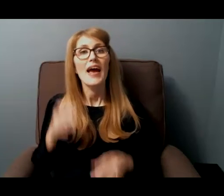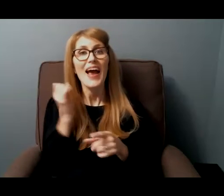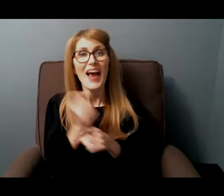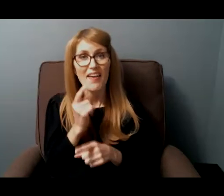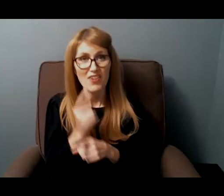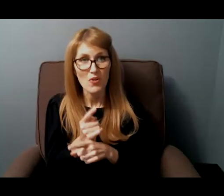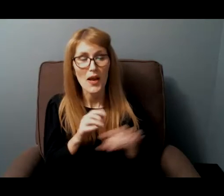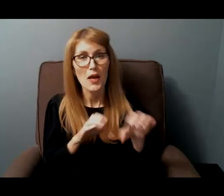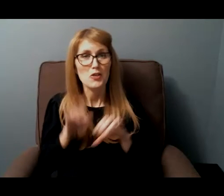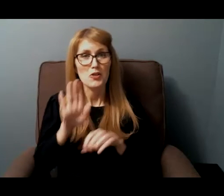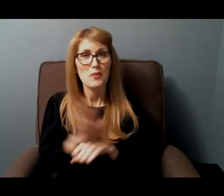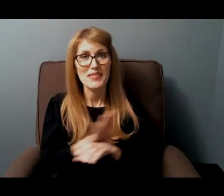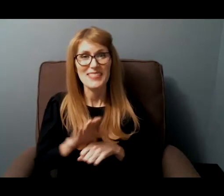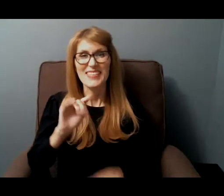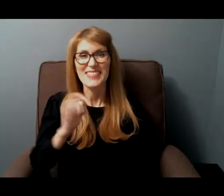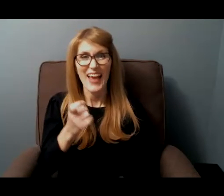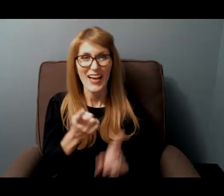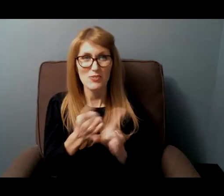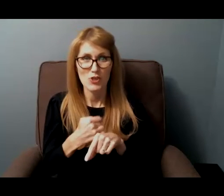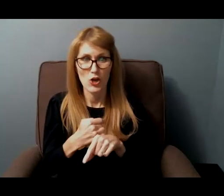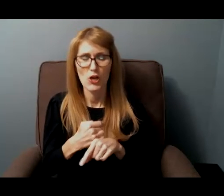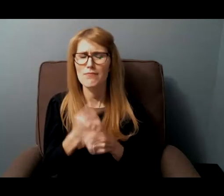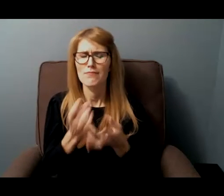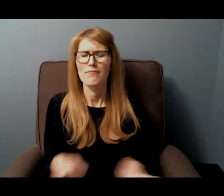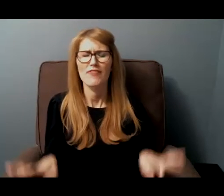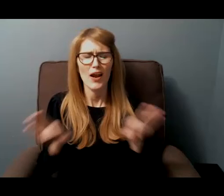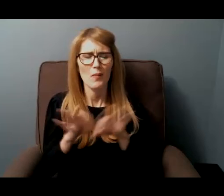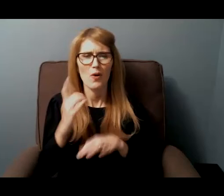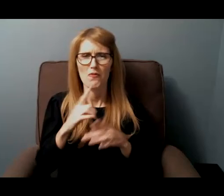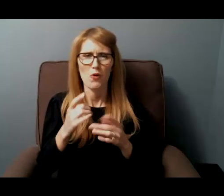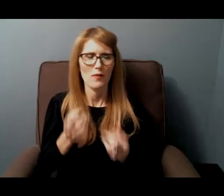super, super important for multiple reasons. But also, you'll need to submit that to Social